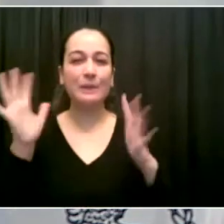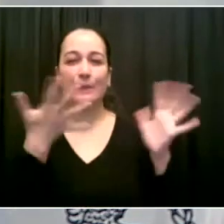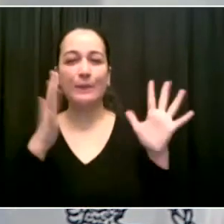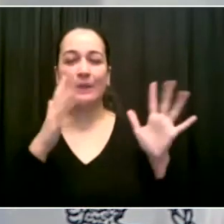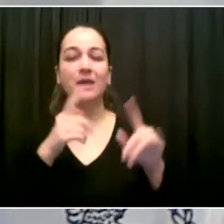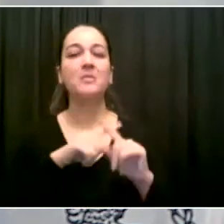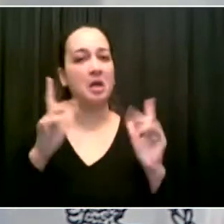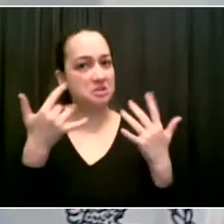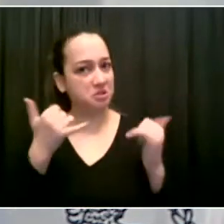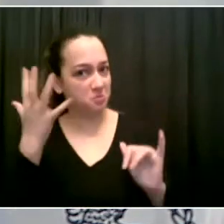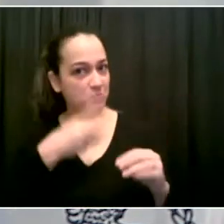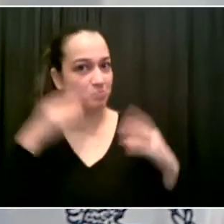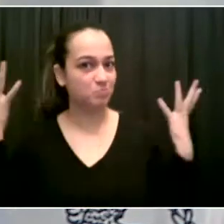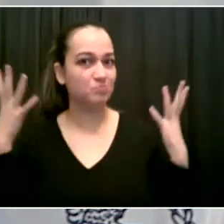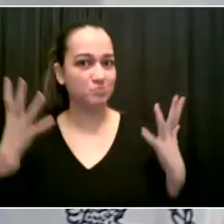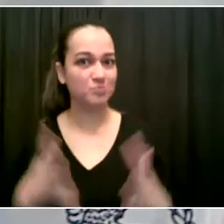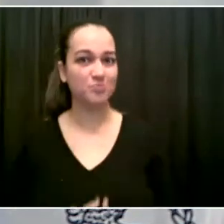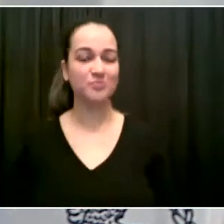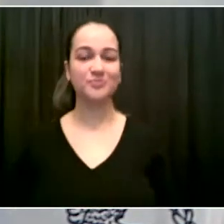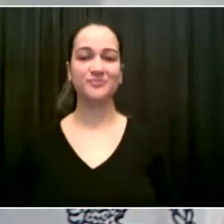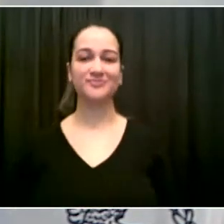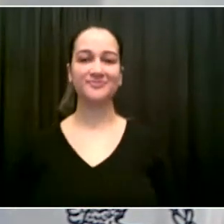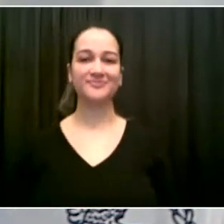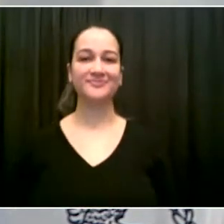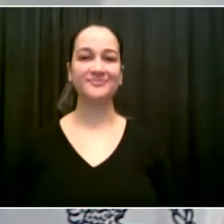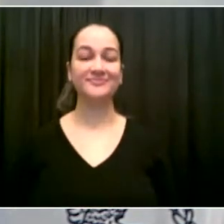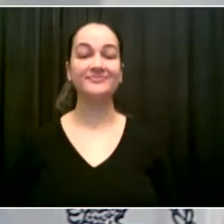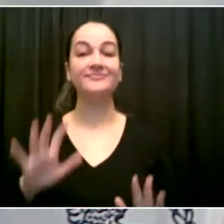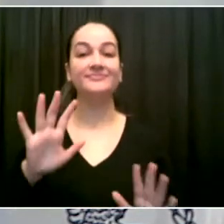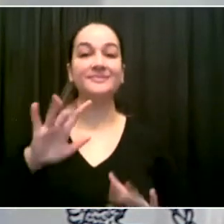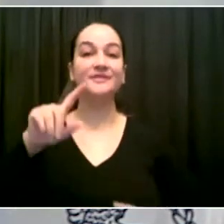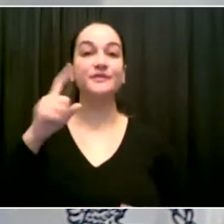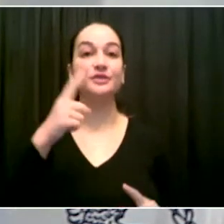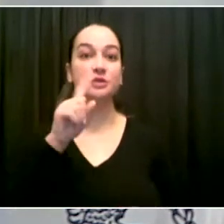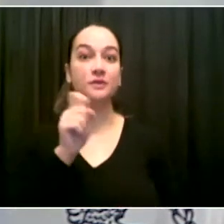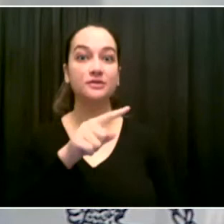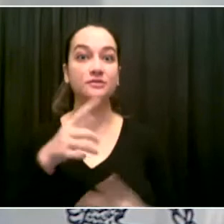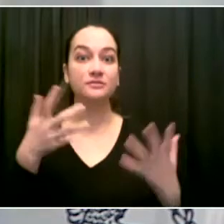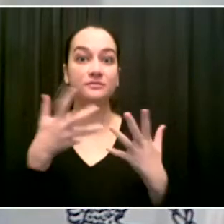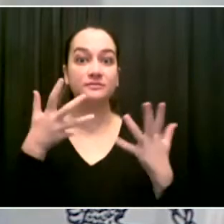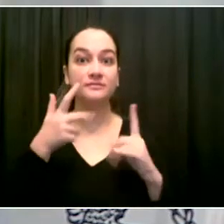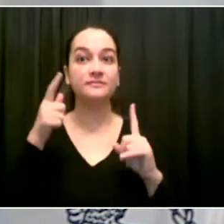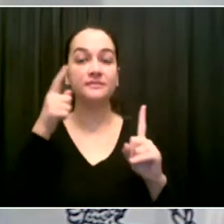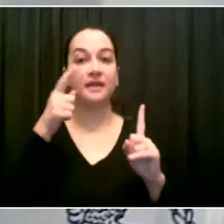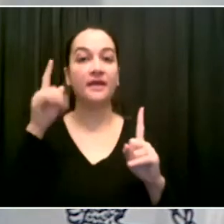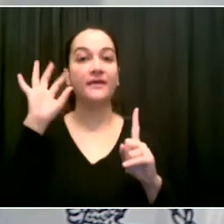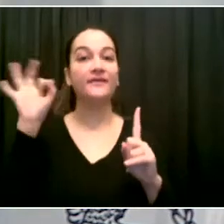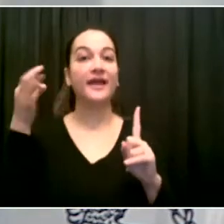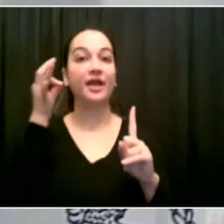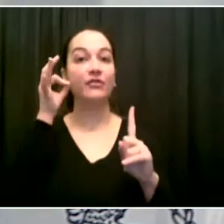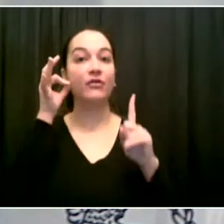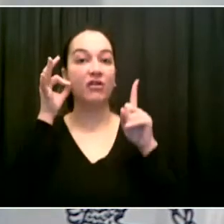HOW ARE YOU DDINOG JAMES? Reporter: AS YOU SAID IT'S A BEAUTIFUL DAY IN N W NEYORK . THIS MORNING THE